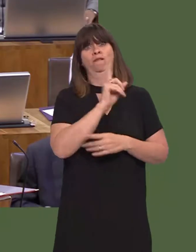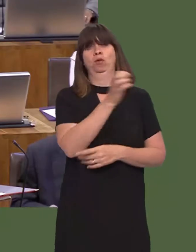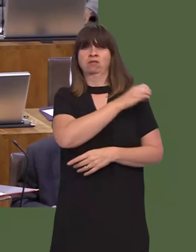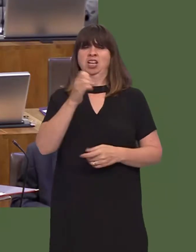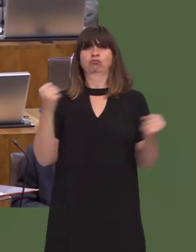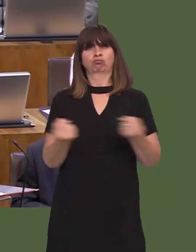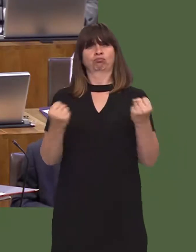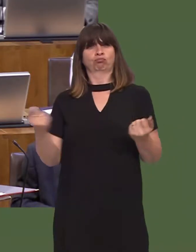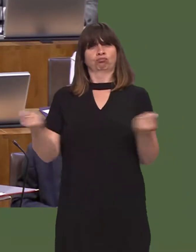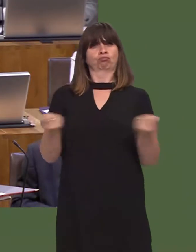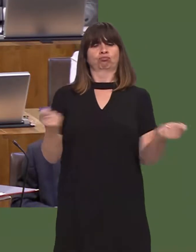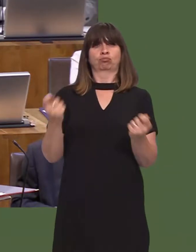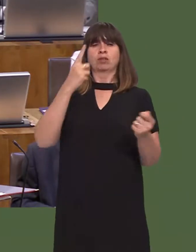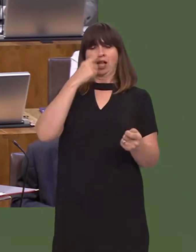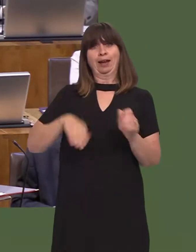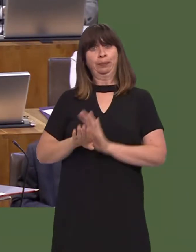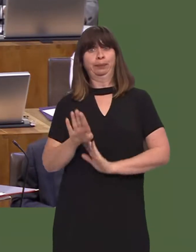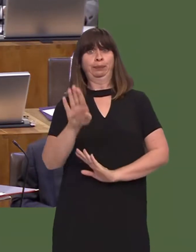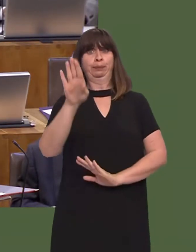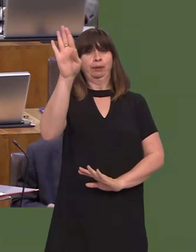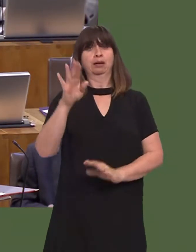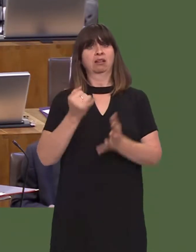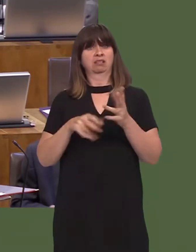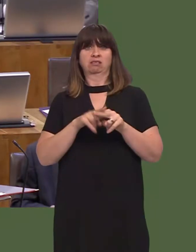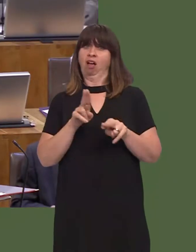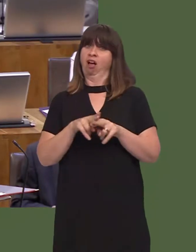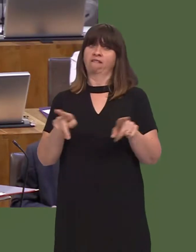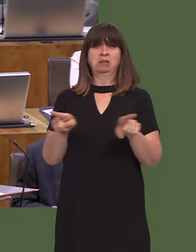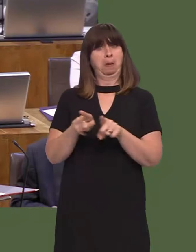make to an institution that is going through a difficult phase. The staff are pretty much